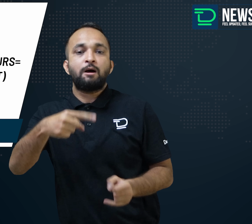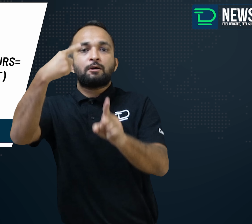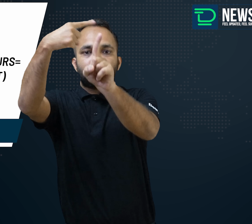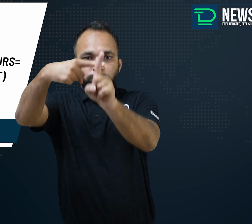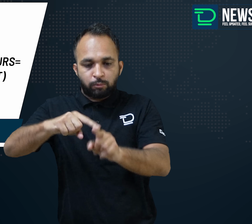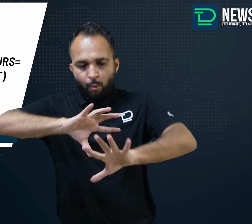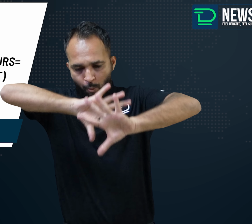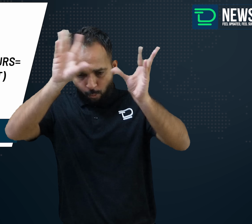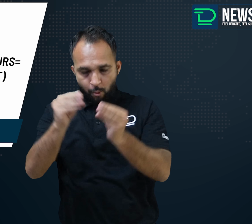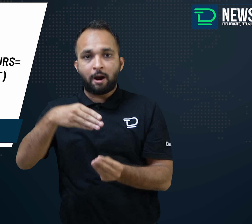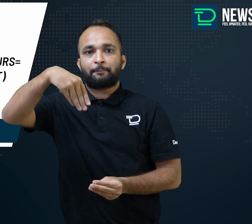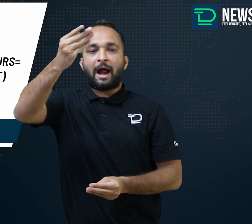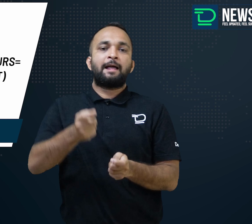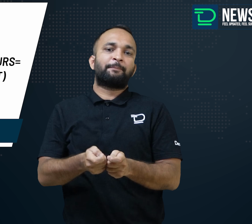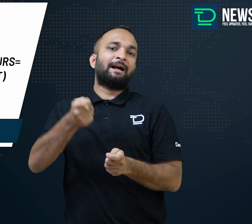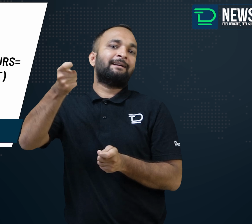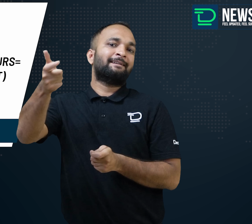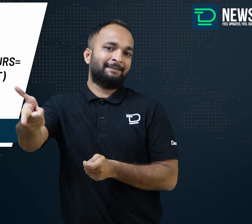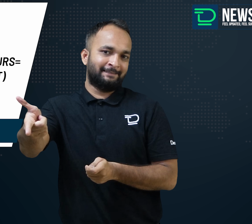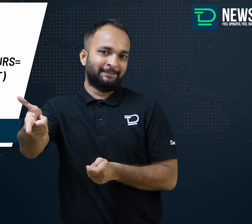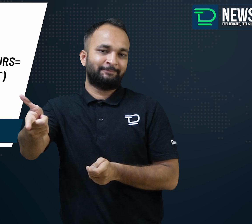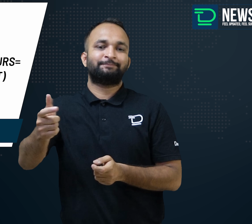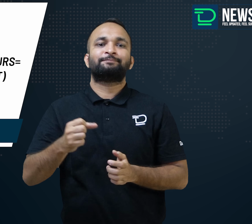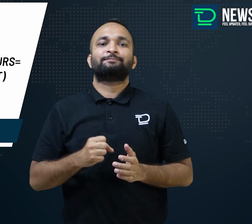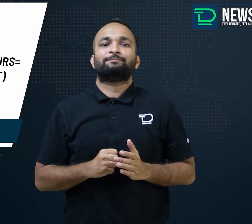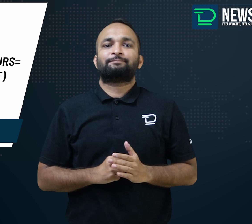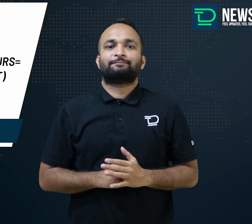1000 watts is calculated by 1 Units. We pay bills for units.